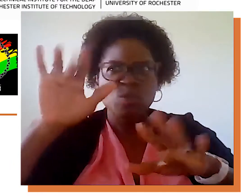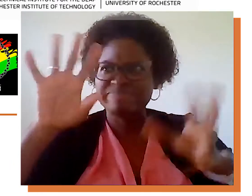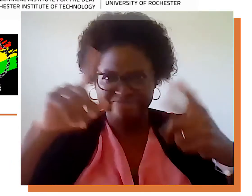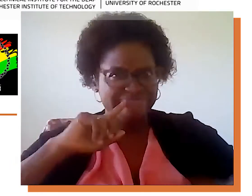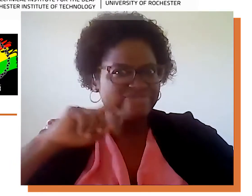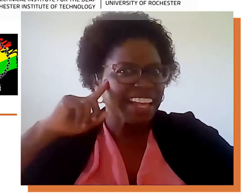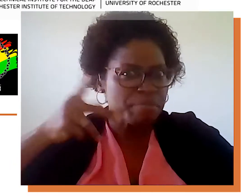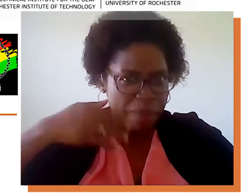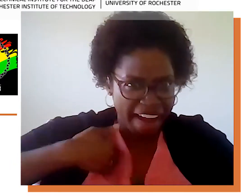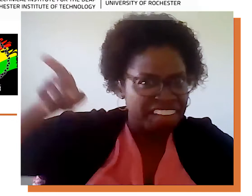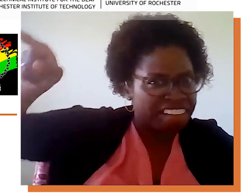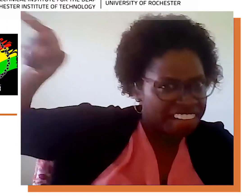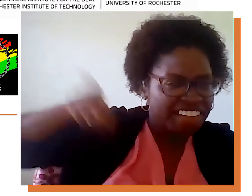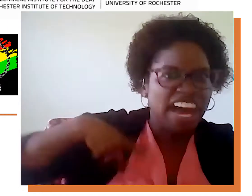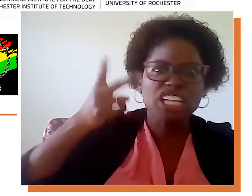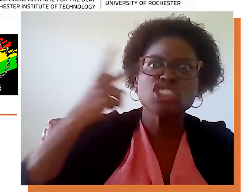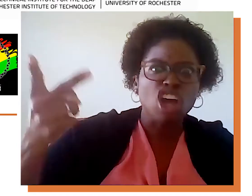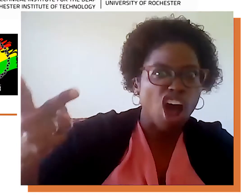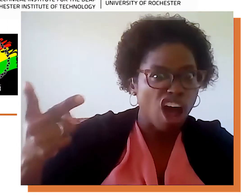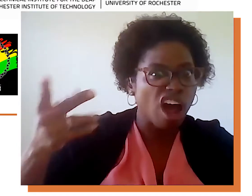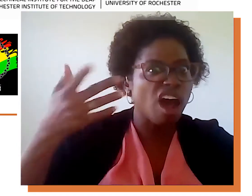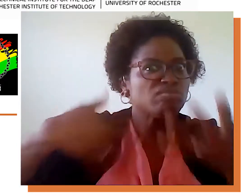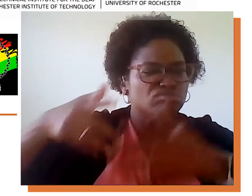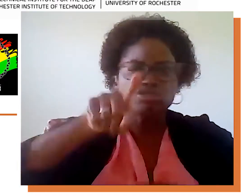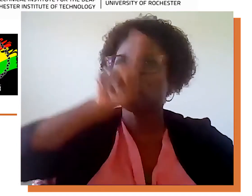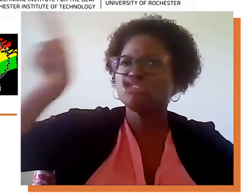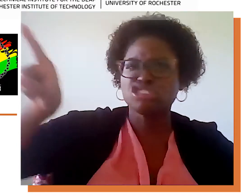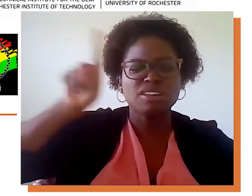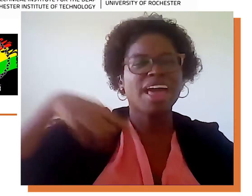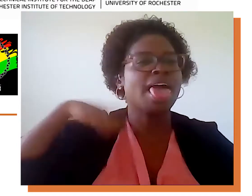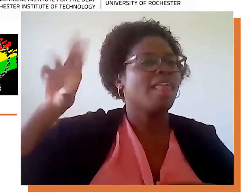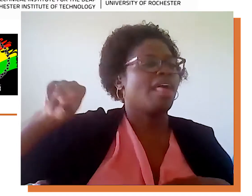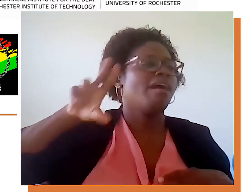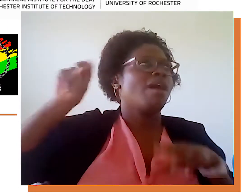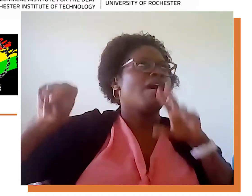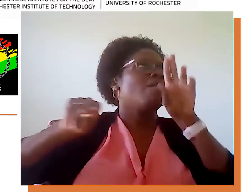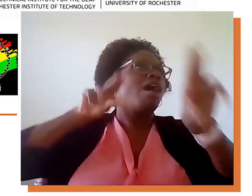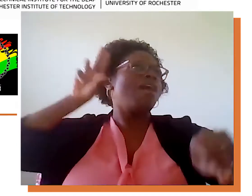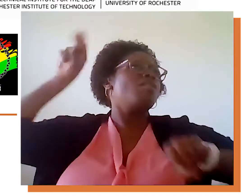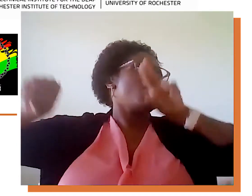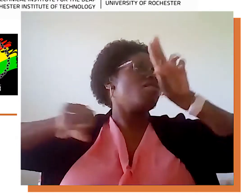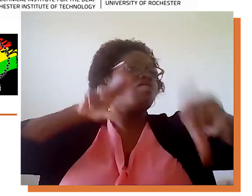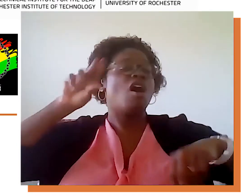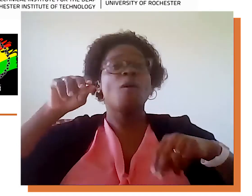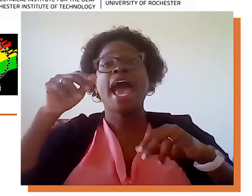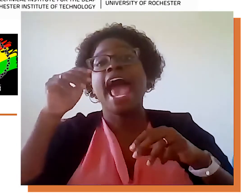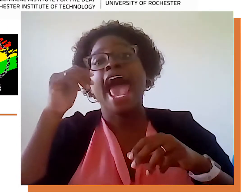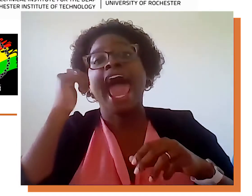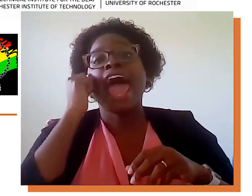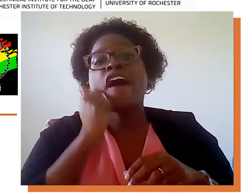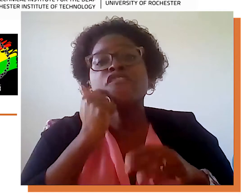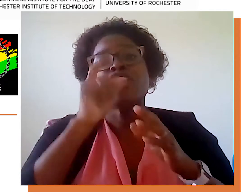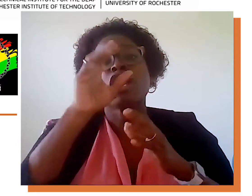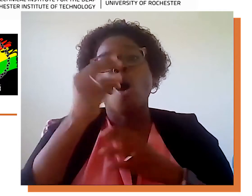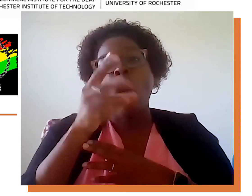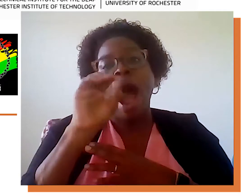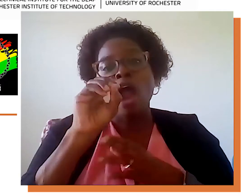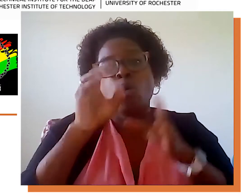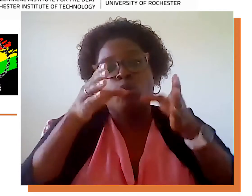And he said, "I see deaf students there just like you. "I think you should go. I think you should check it out, Alesia." And I always said no, right?